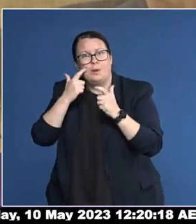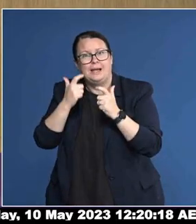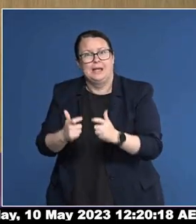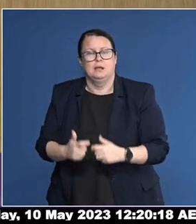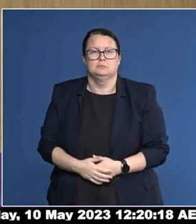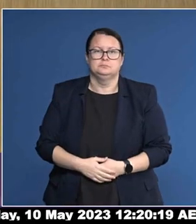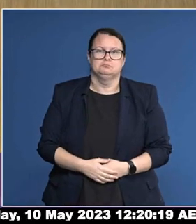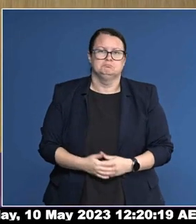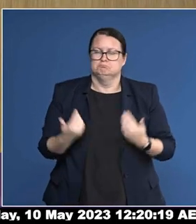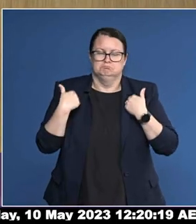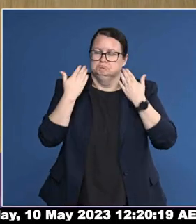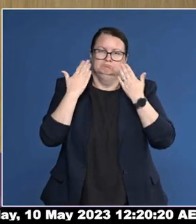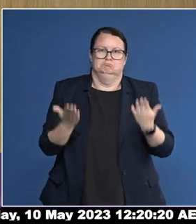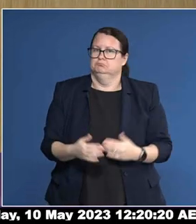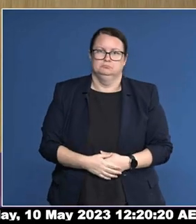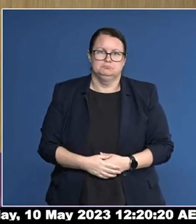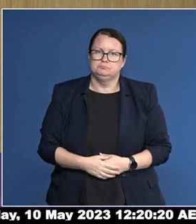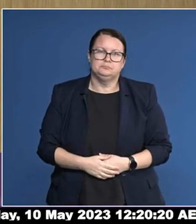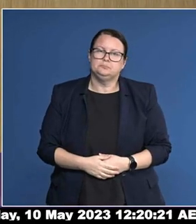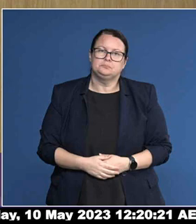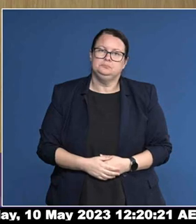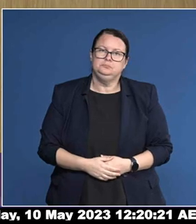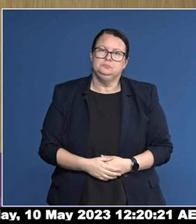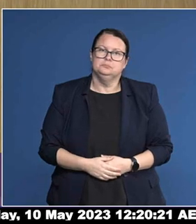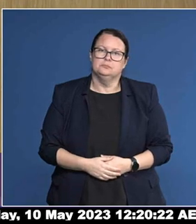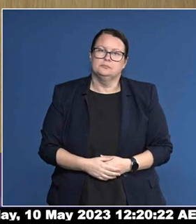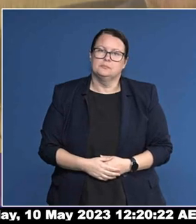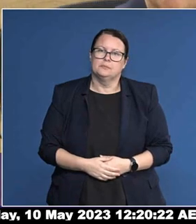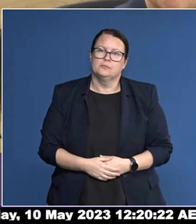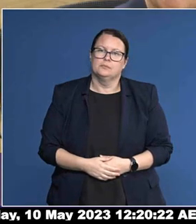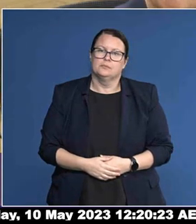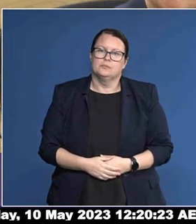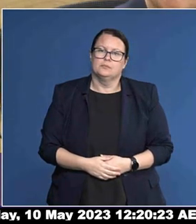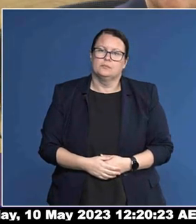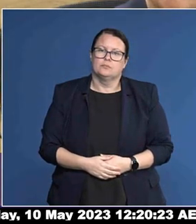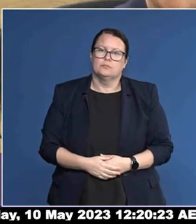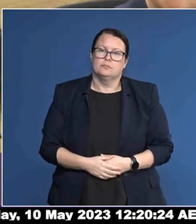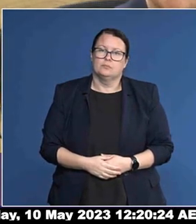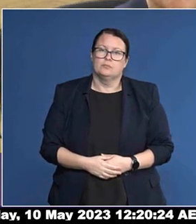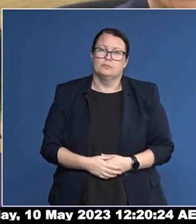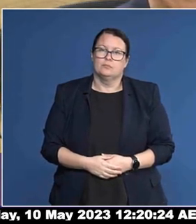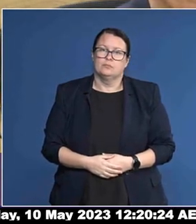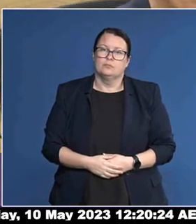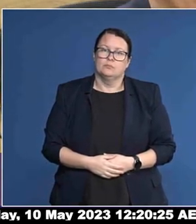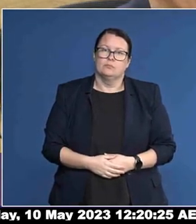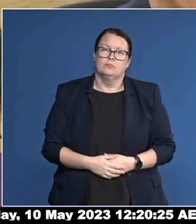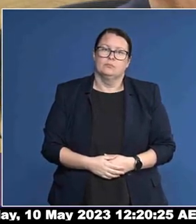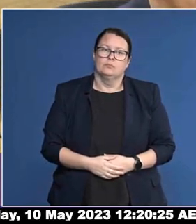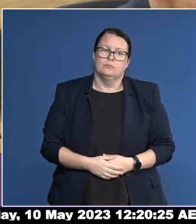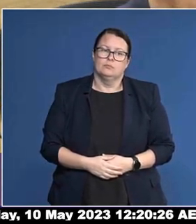Would you agree that, looking at the whole of the material available to you -